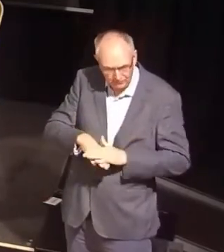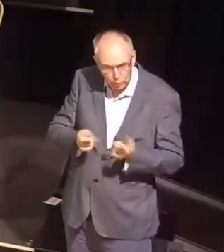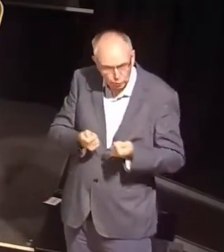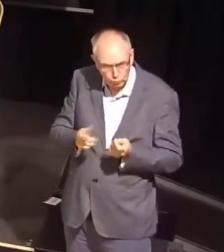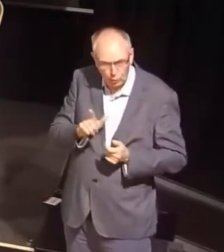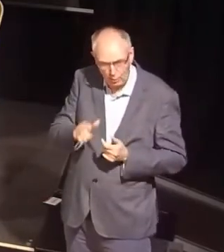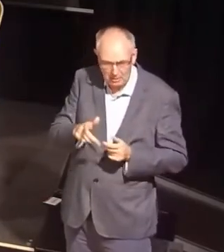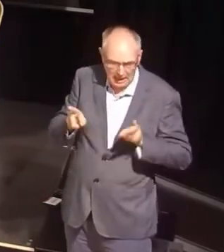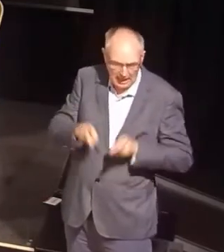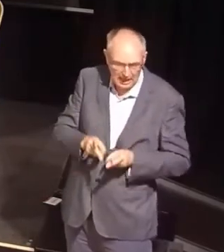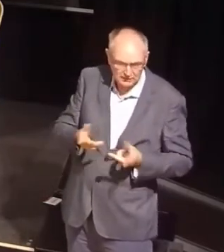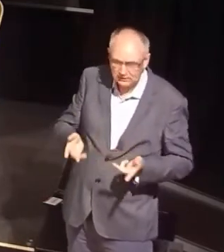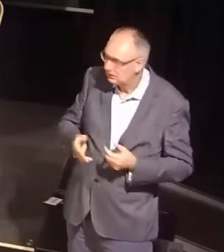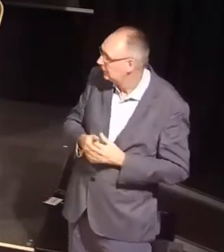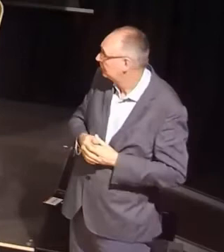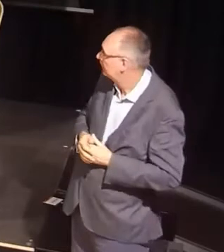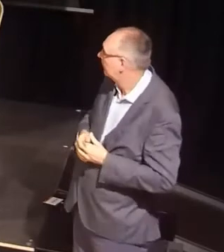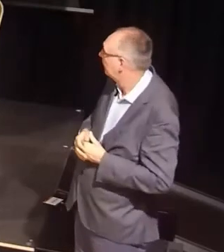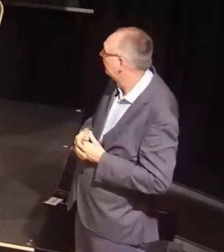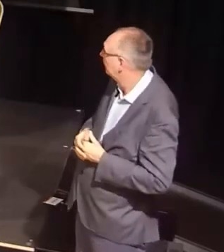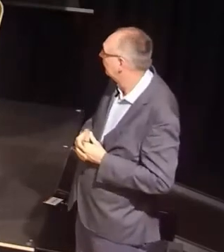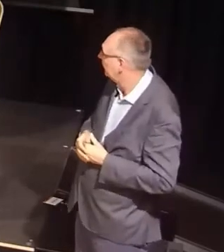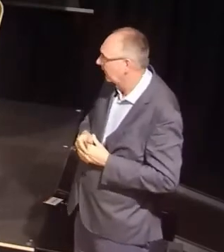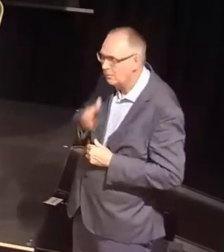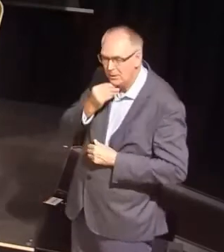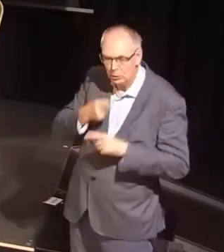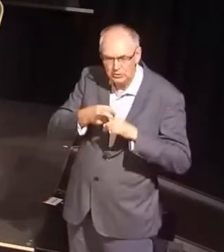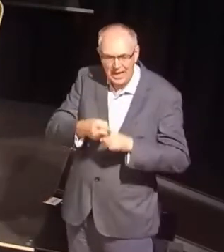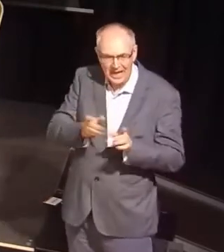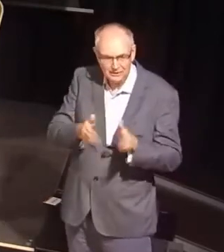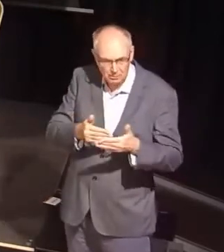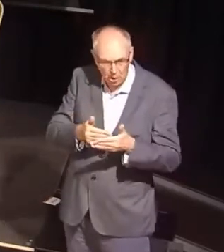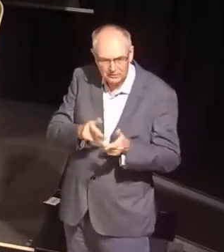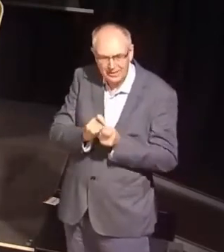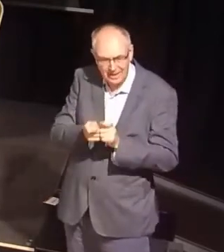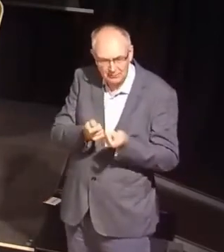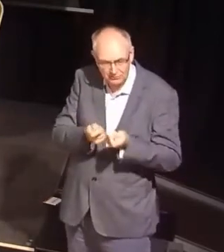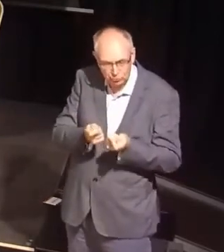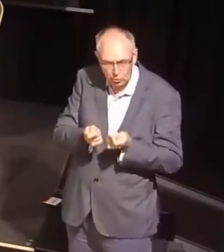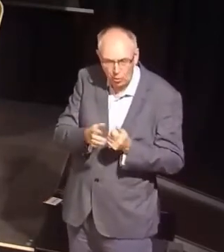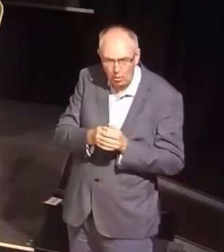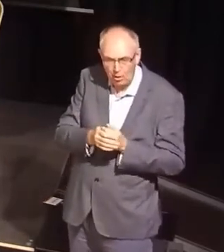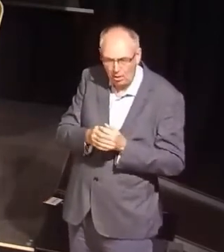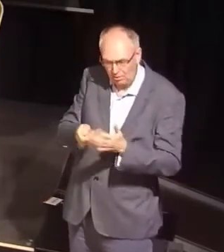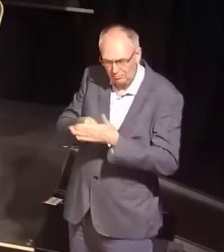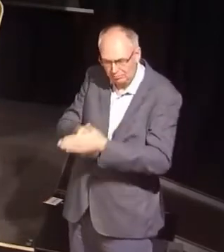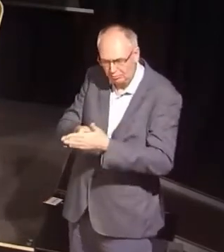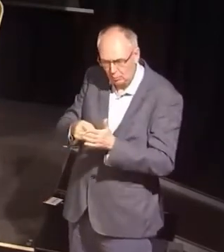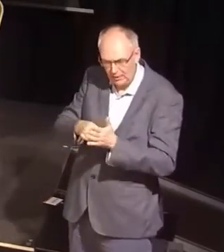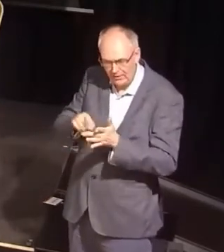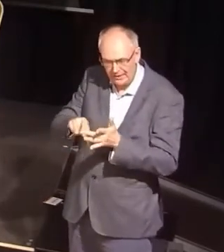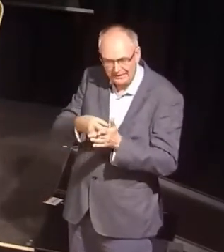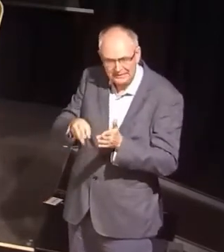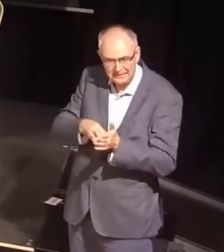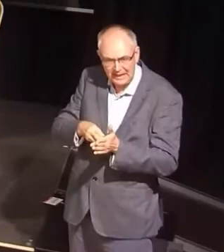I already went through the adaptations, it was the Xbox adaptive controller, it was plugged in through a Titan stick, because the adaptive controller doesn't work